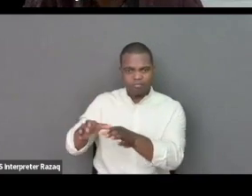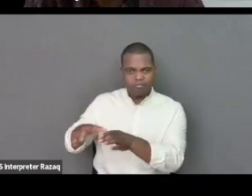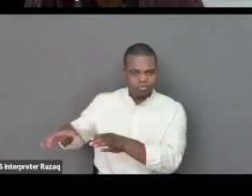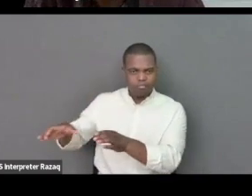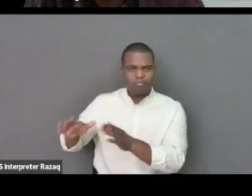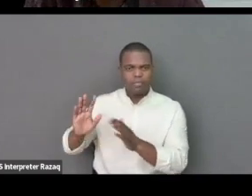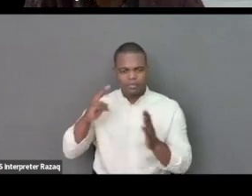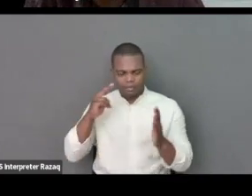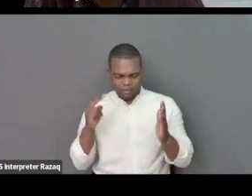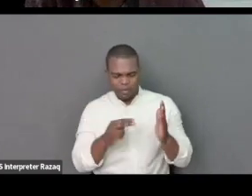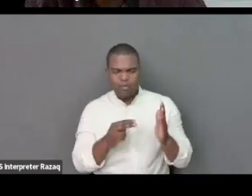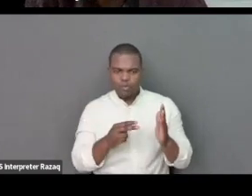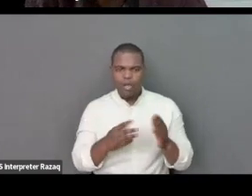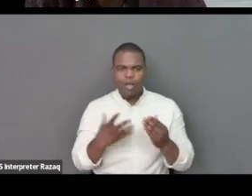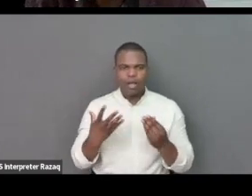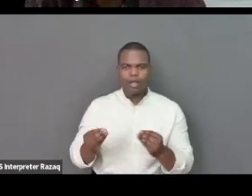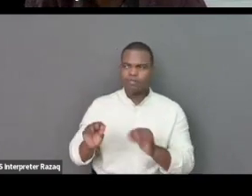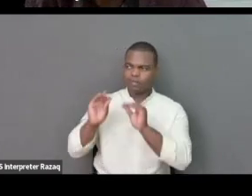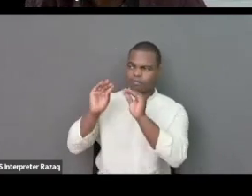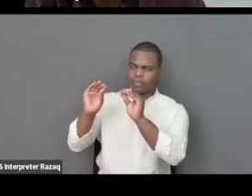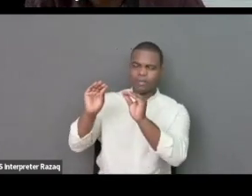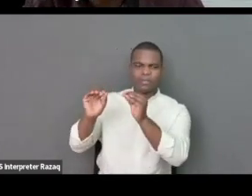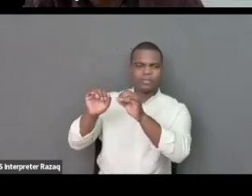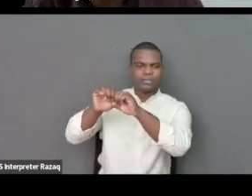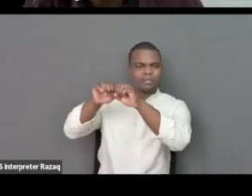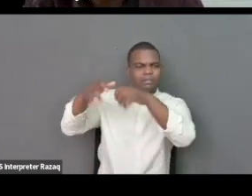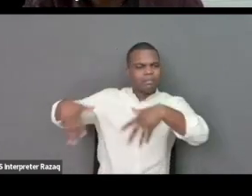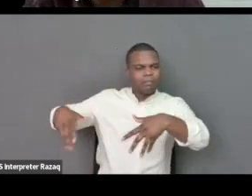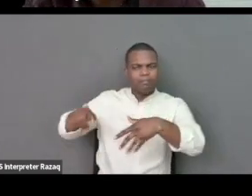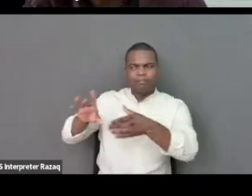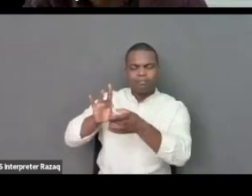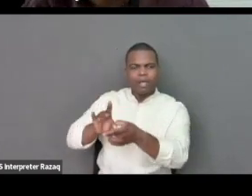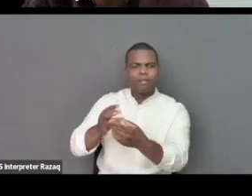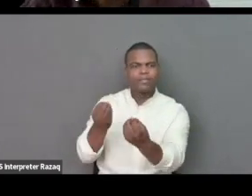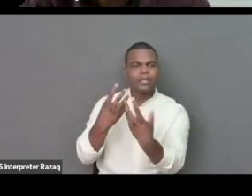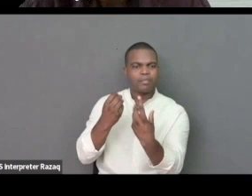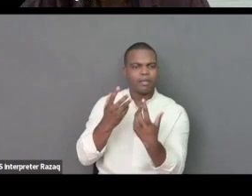the users can provide feedback. It's